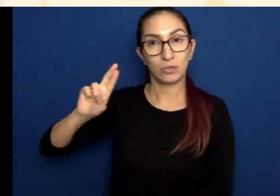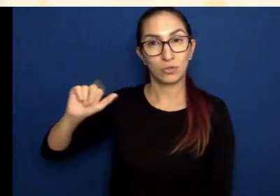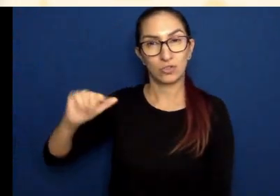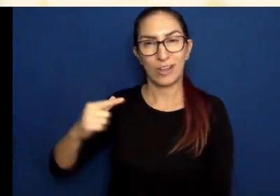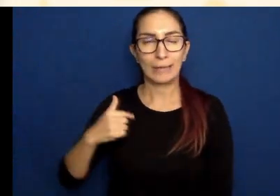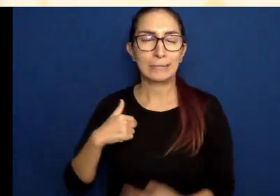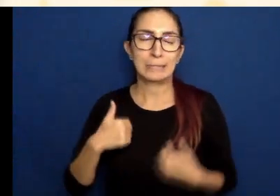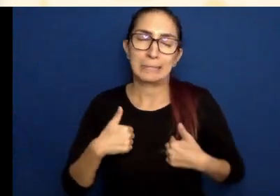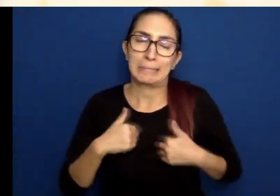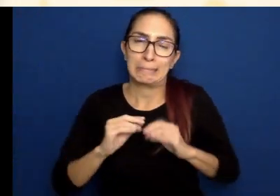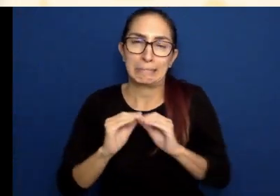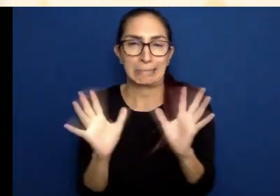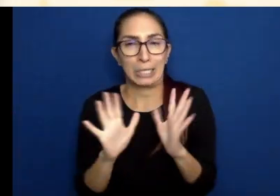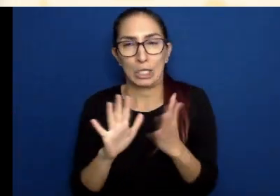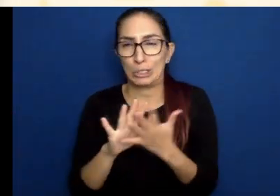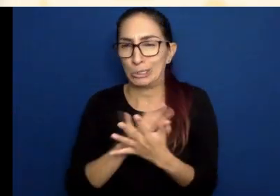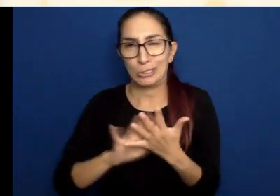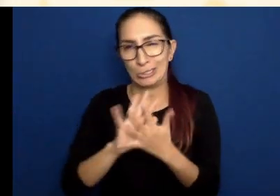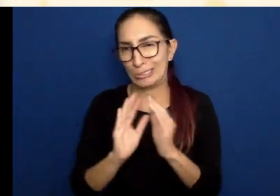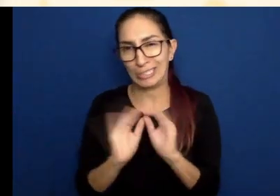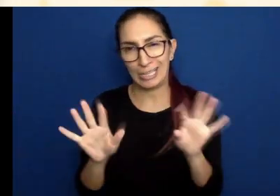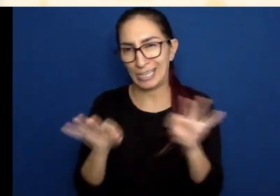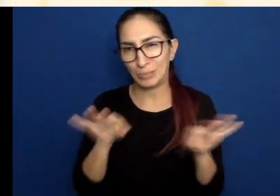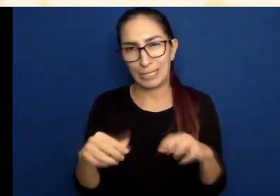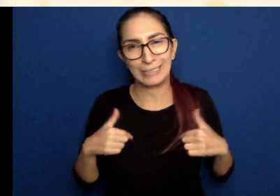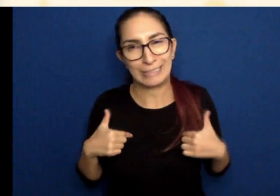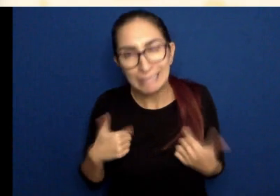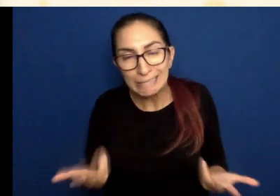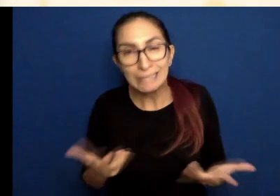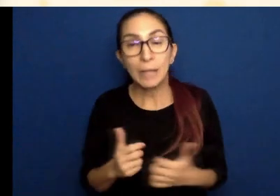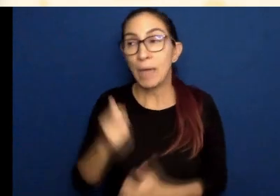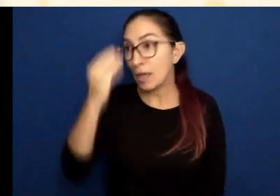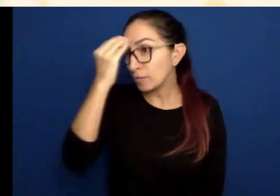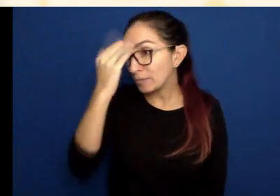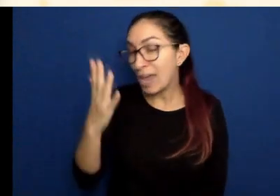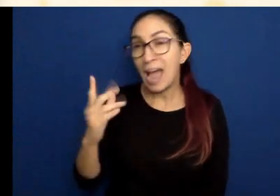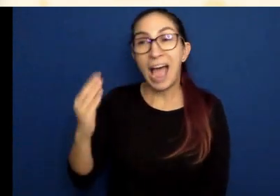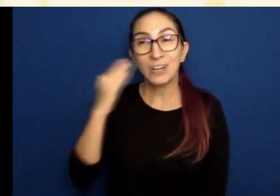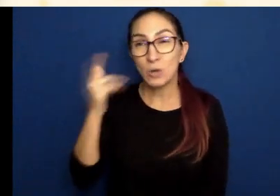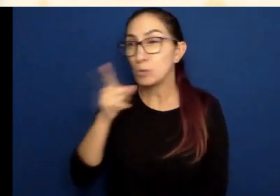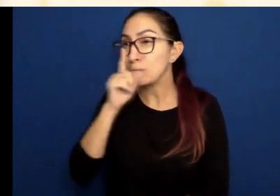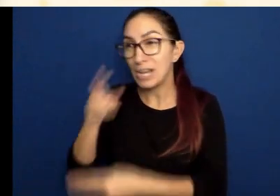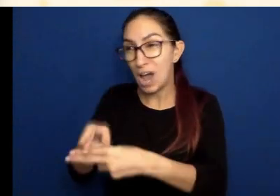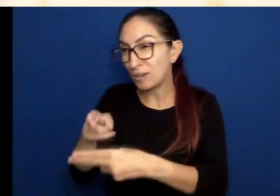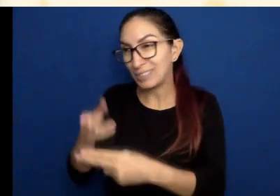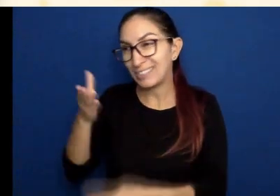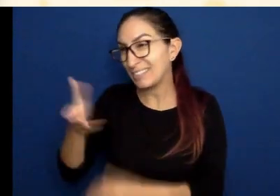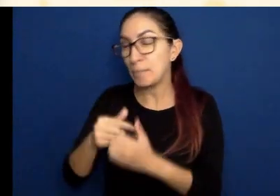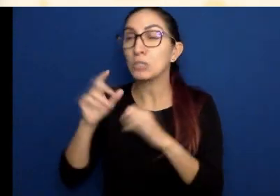But anonymous attendee, if you want to email me or message me on Slack,